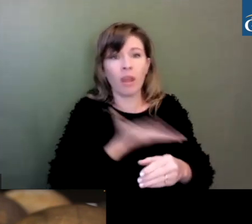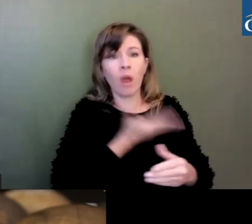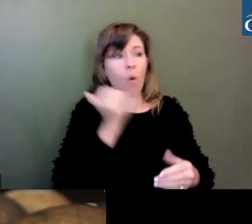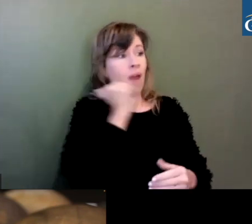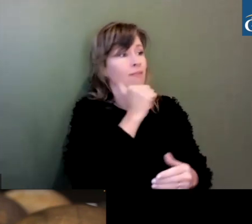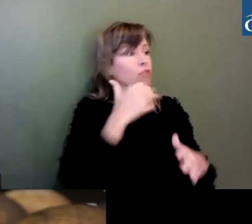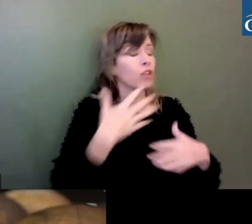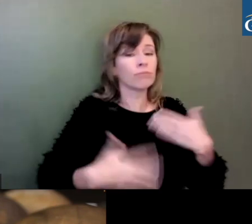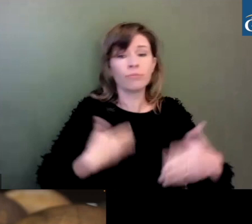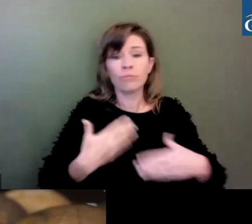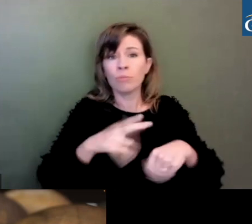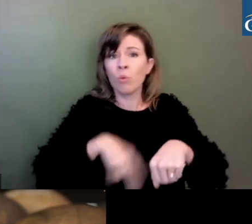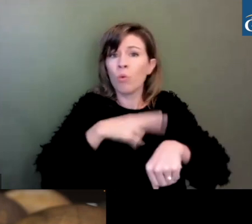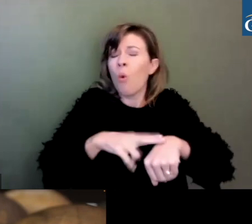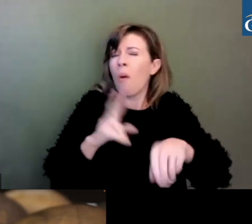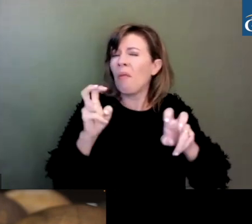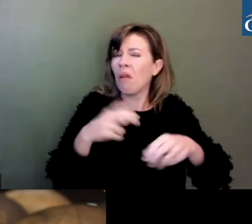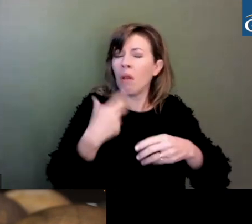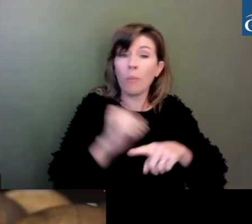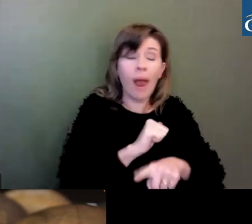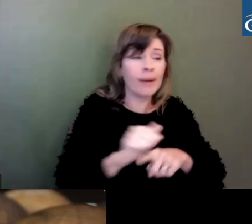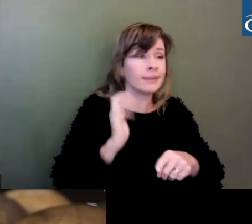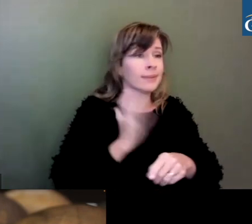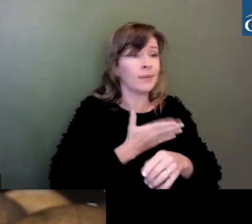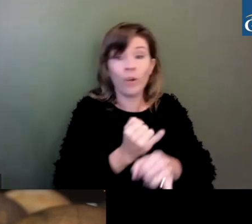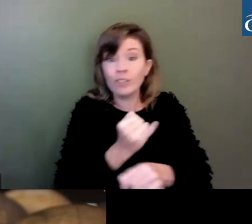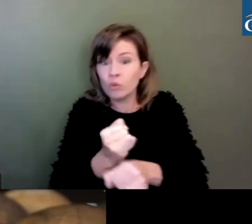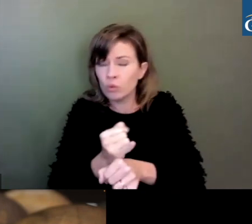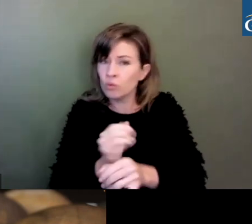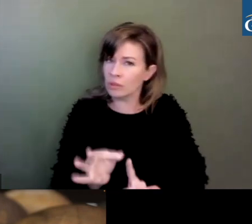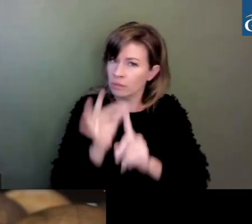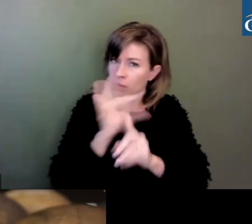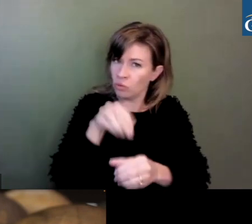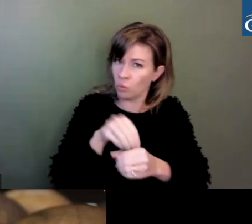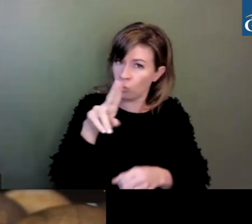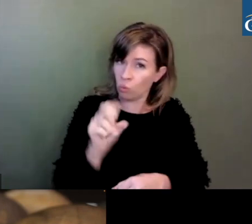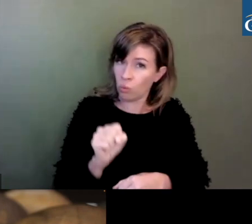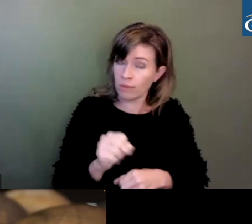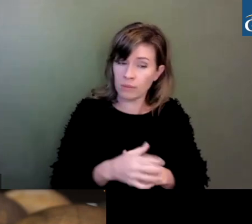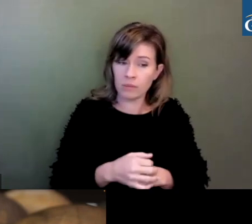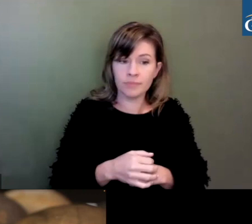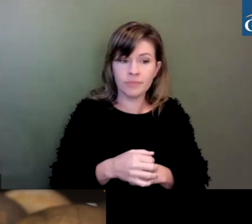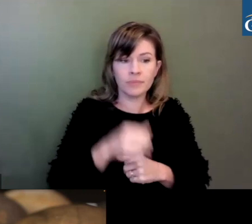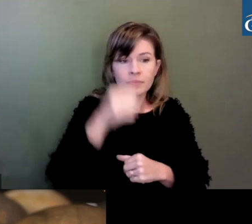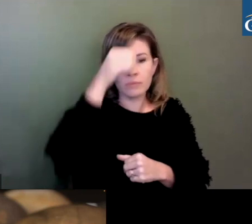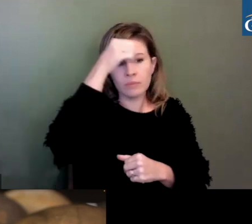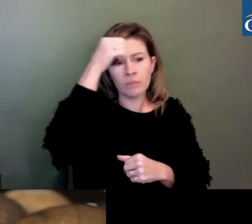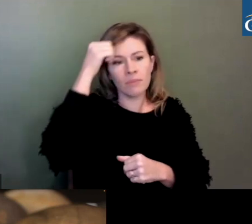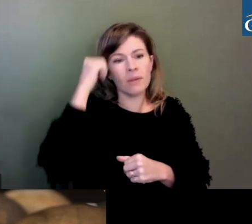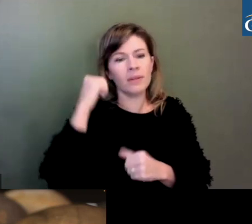institutions, particularly within the United States. So this is especially important for then thinking